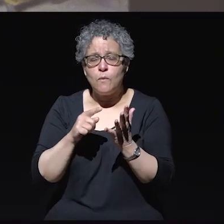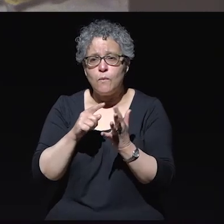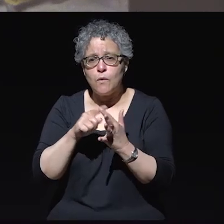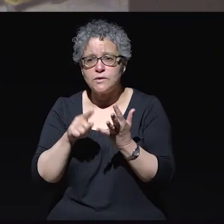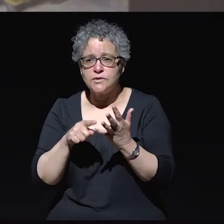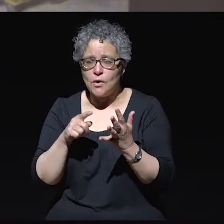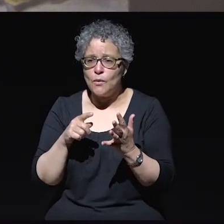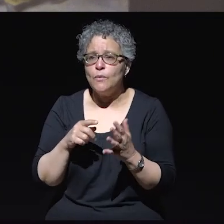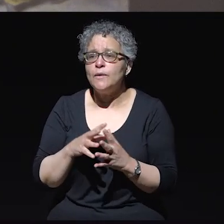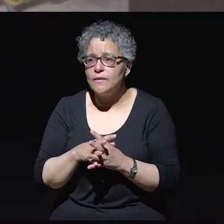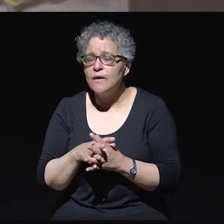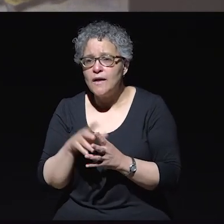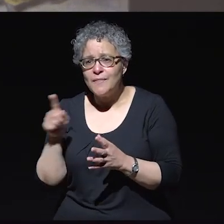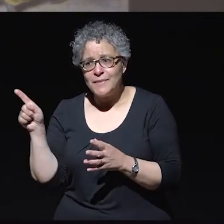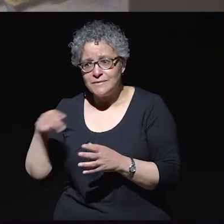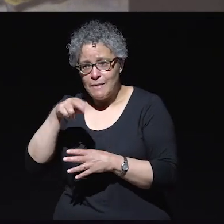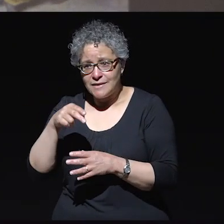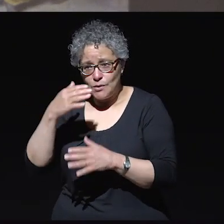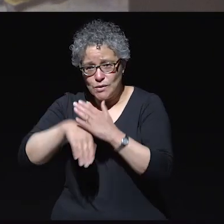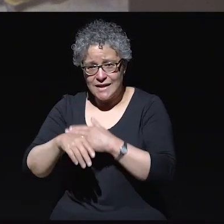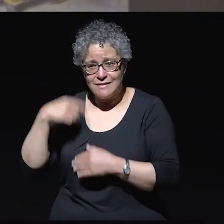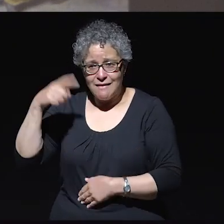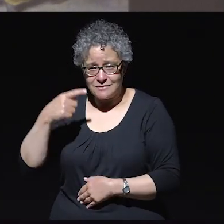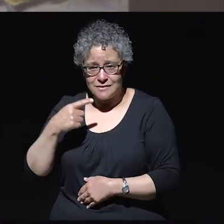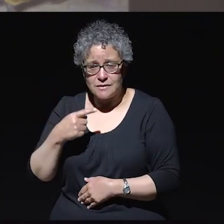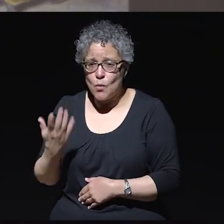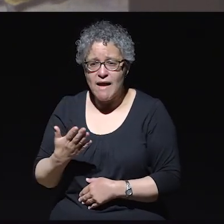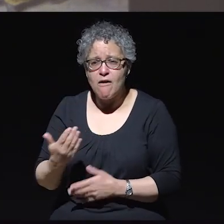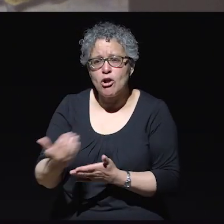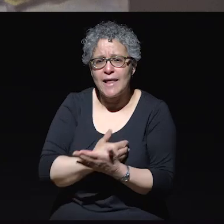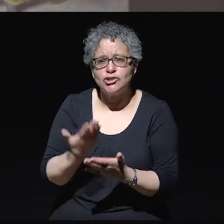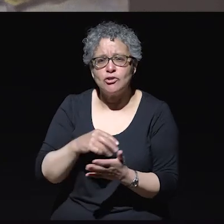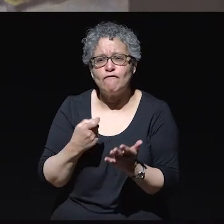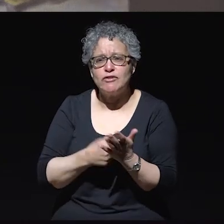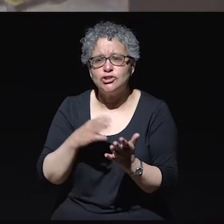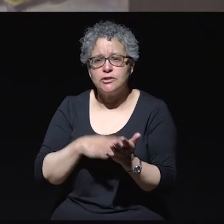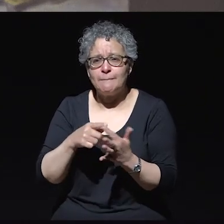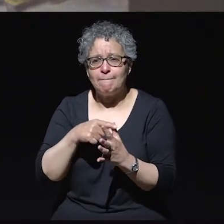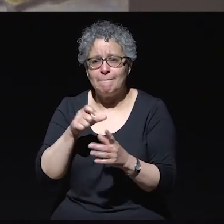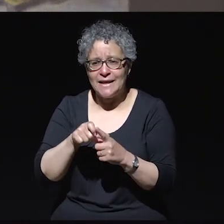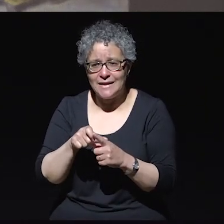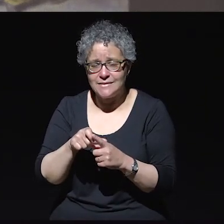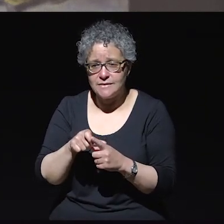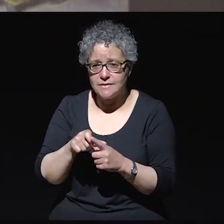was in London in the collection of Richard Mead. And that single figure standing in the centre of that painting,